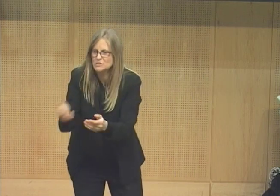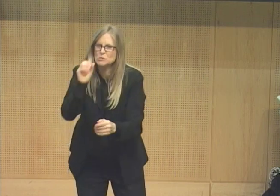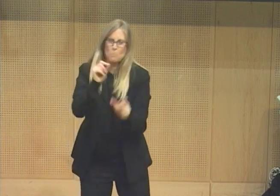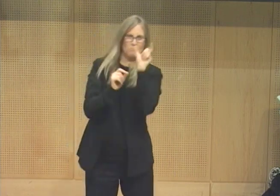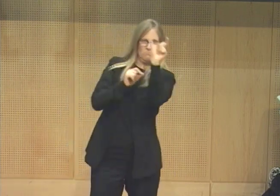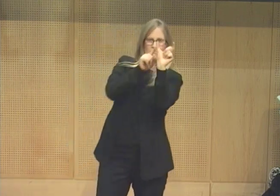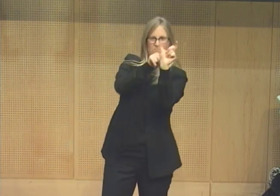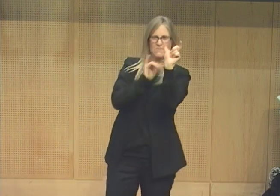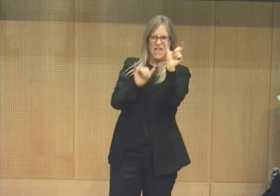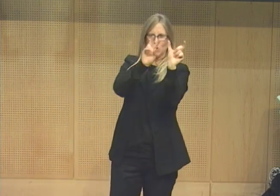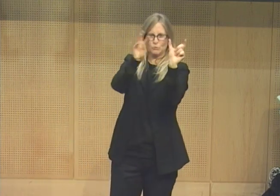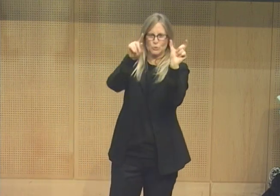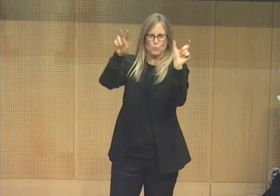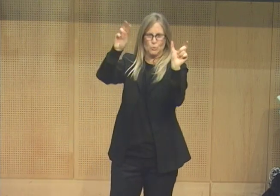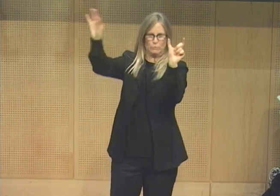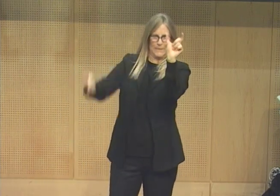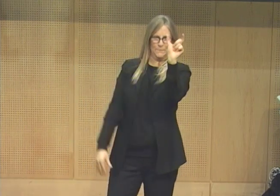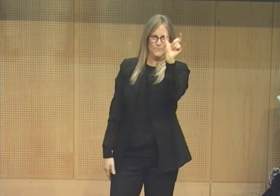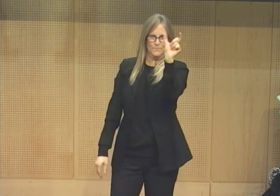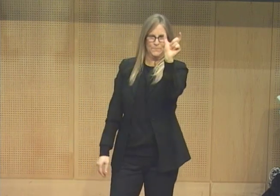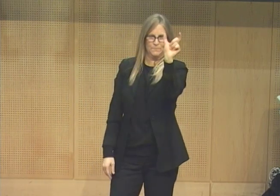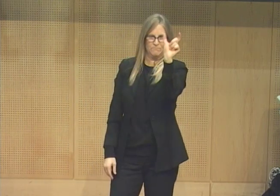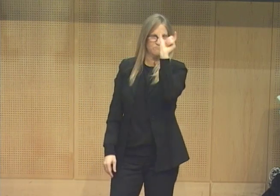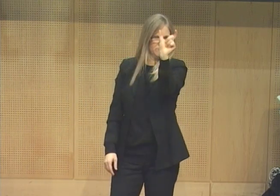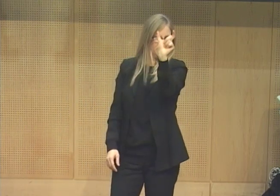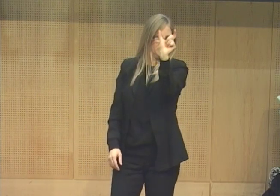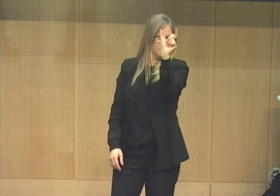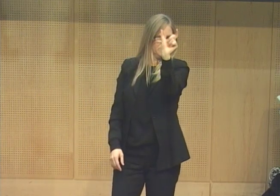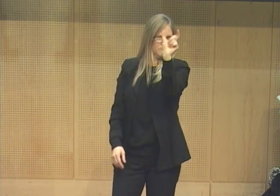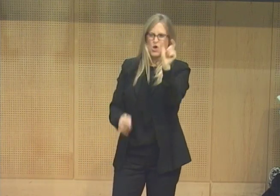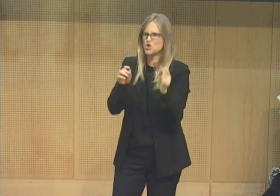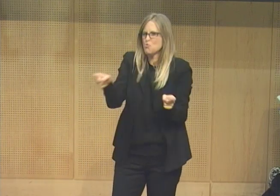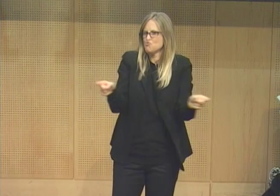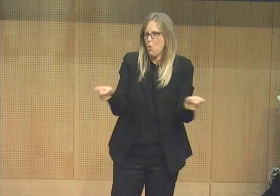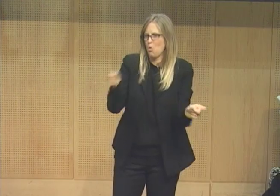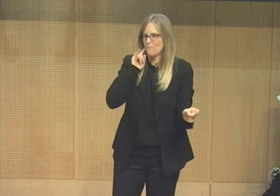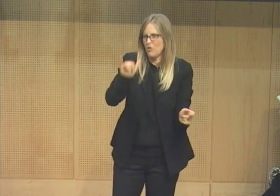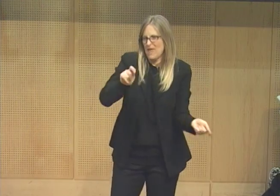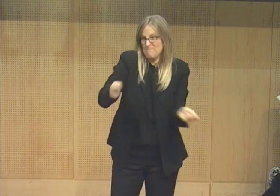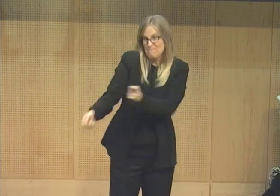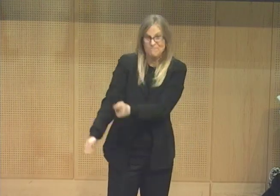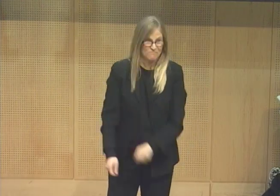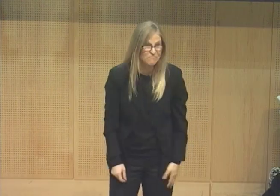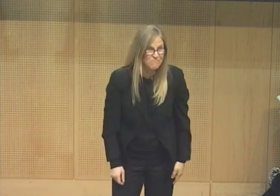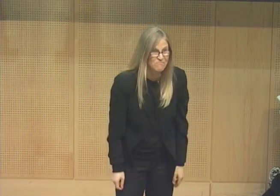So that's why I picked a defined amount of time. OK? Just to control for those changes.